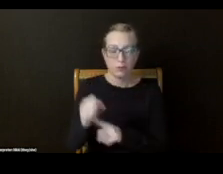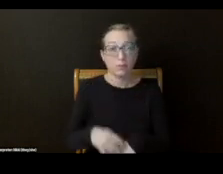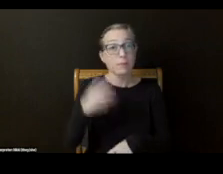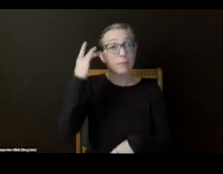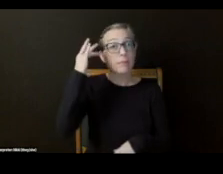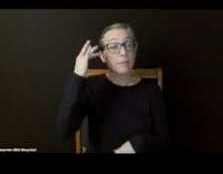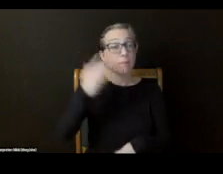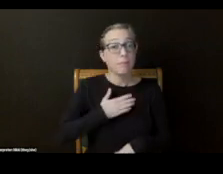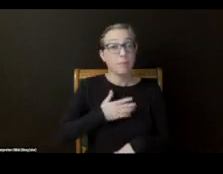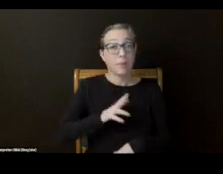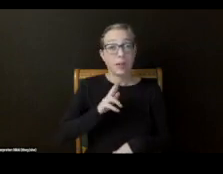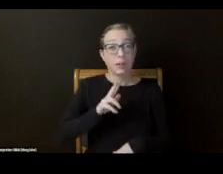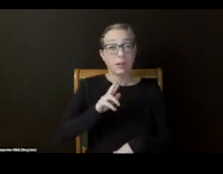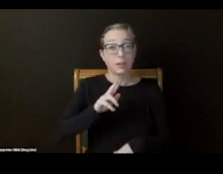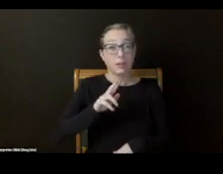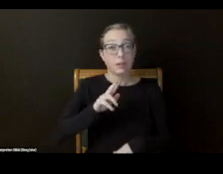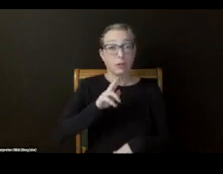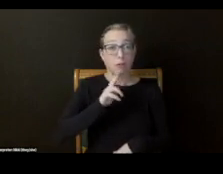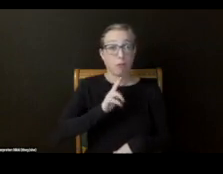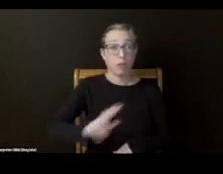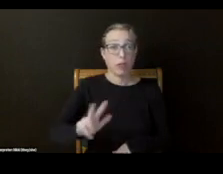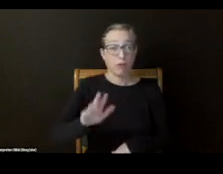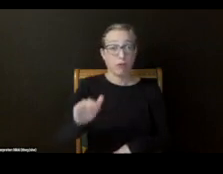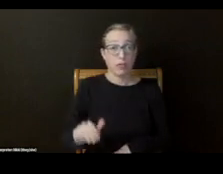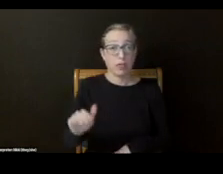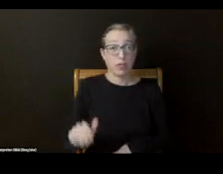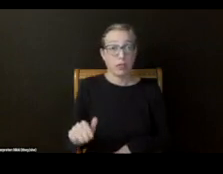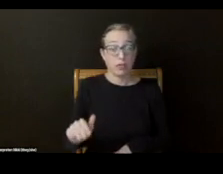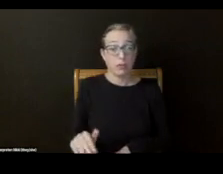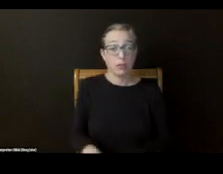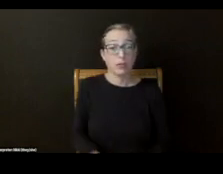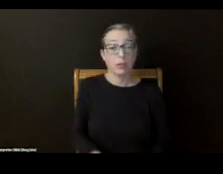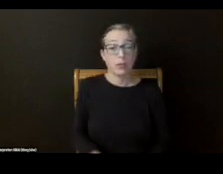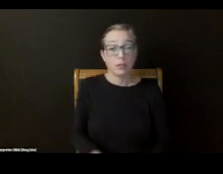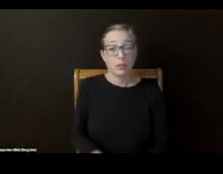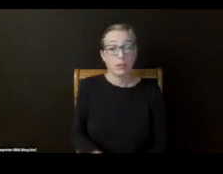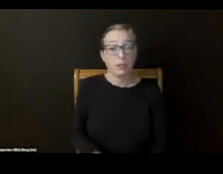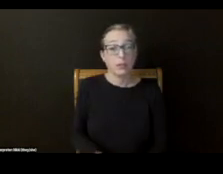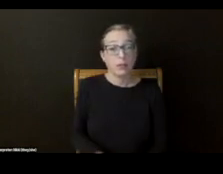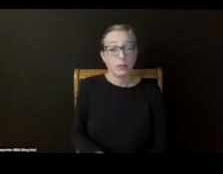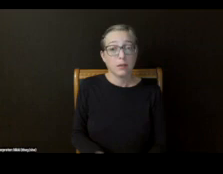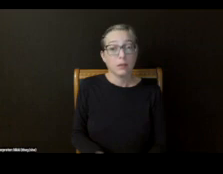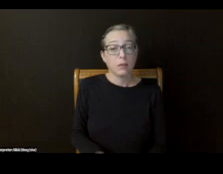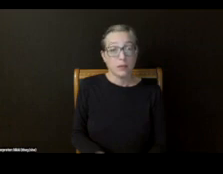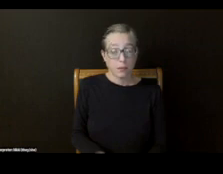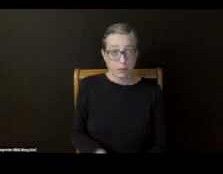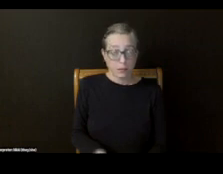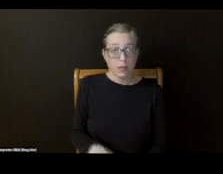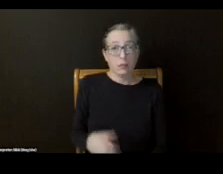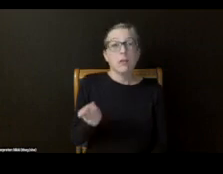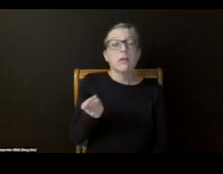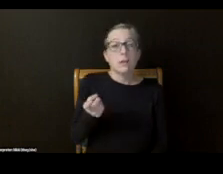upon turning 3, she graduated from her early intervention program